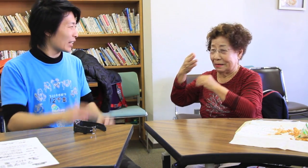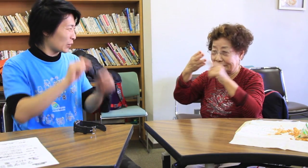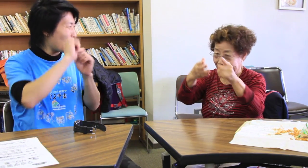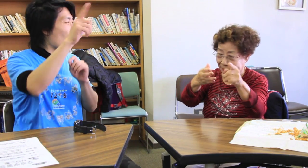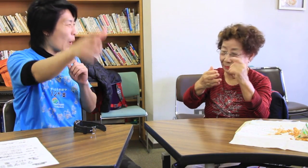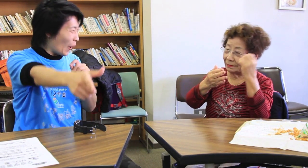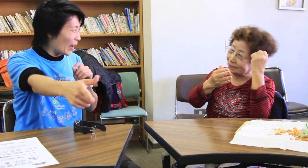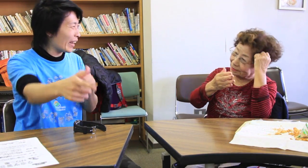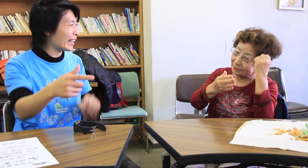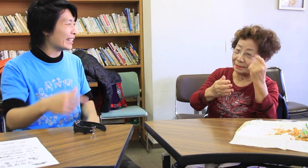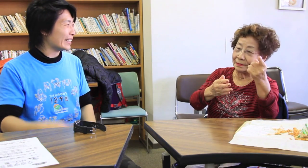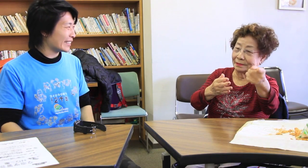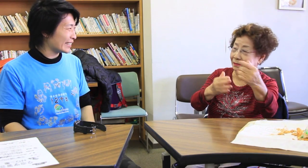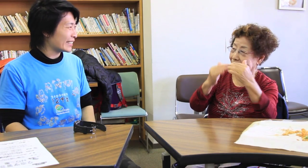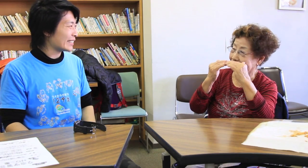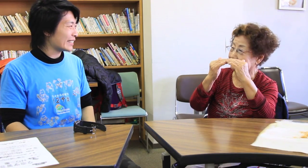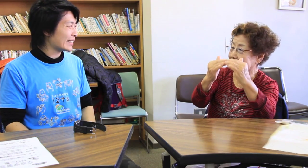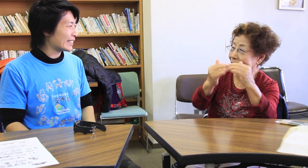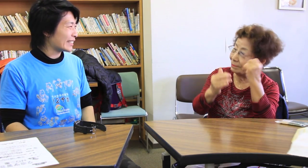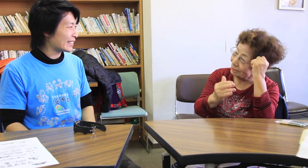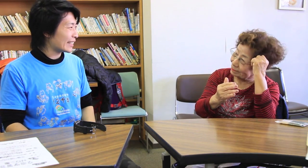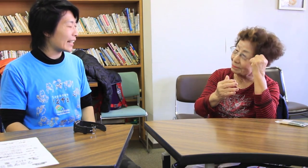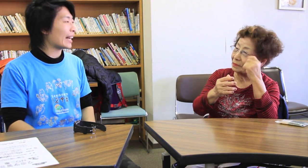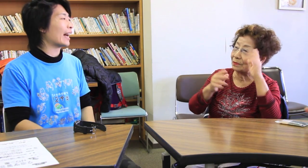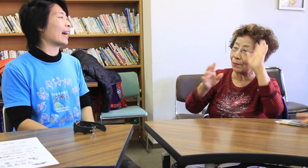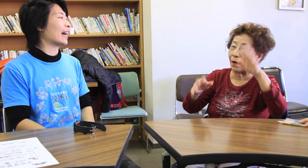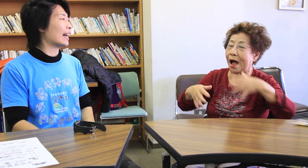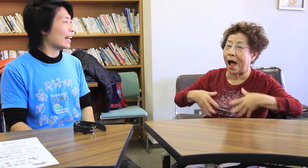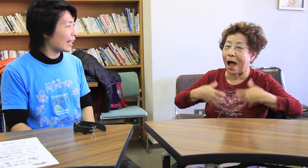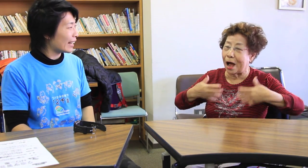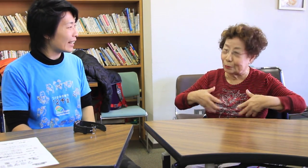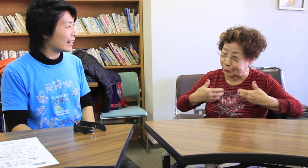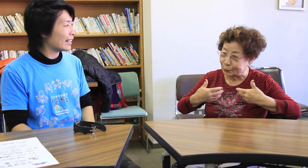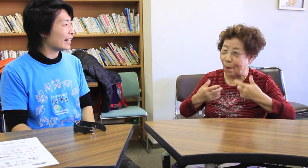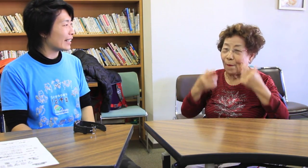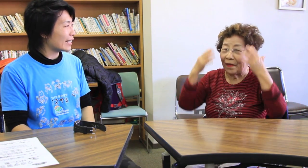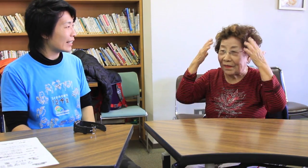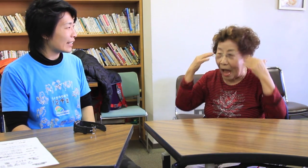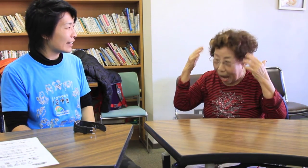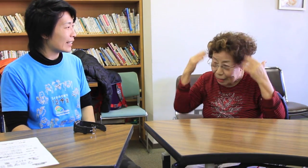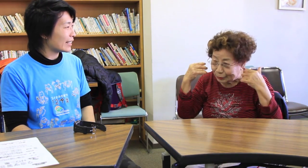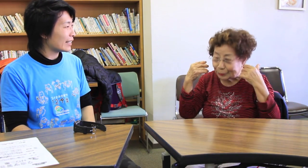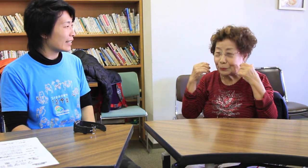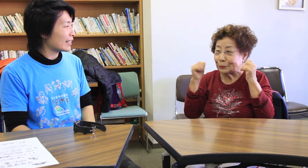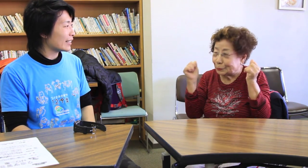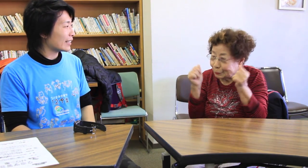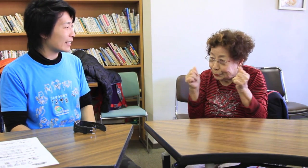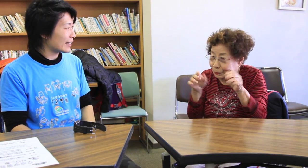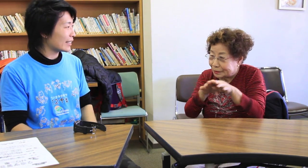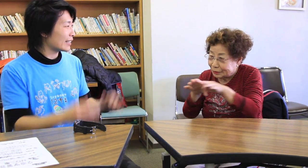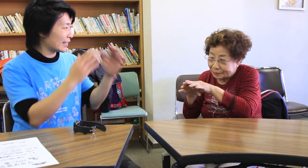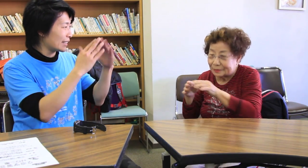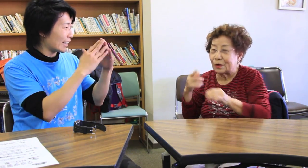I would take the train from Hyogo to Osaka.